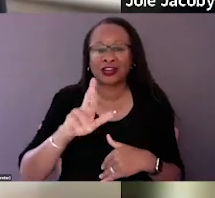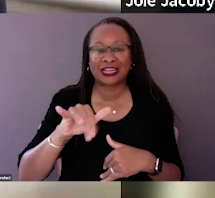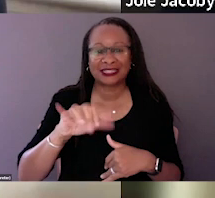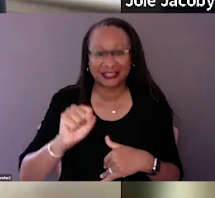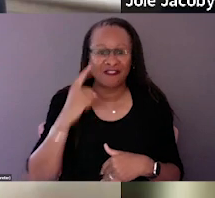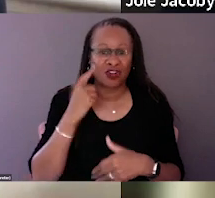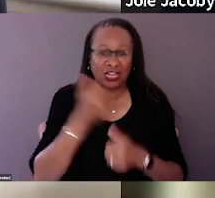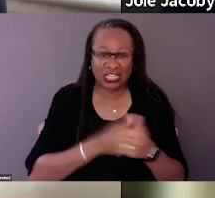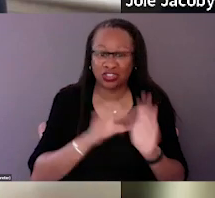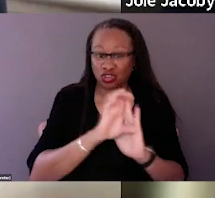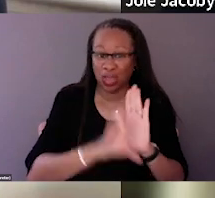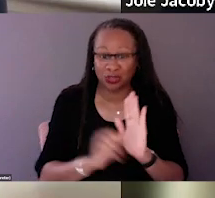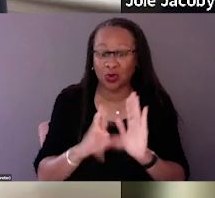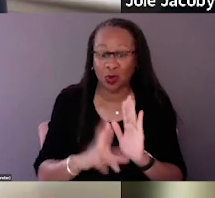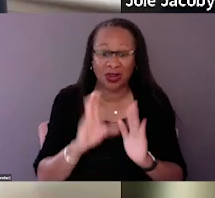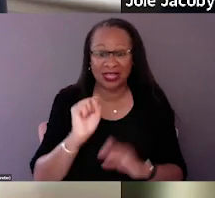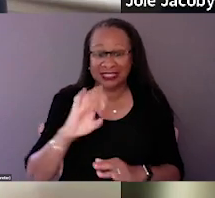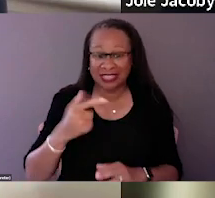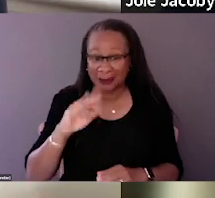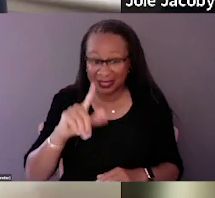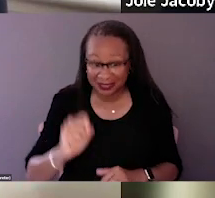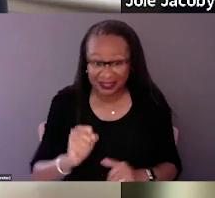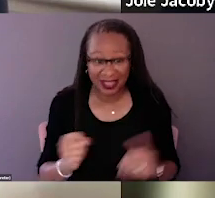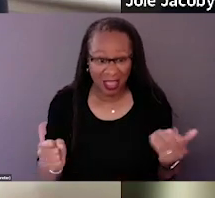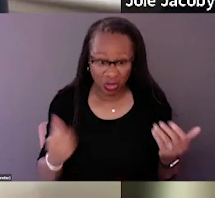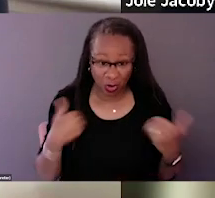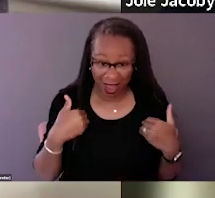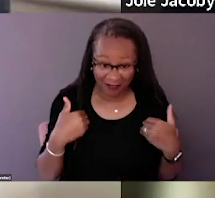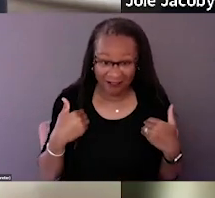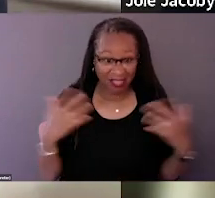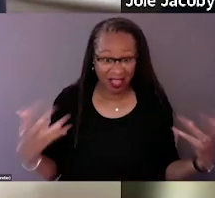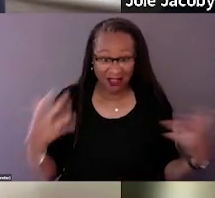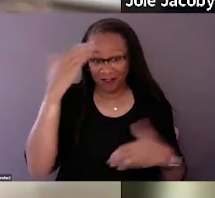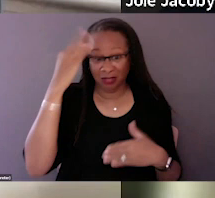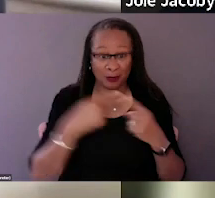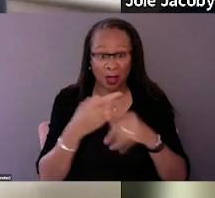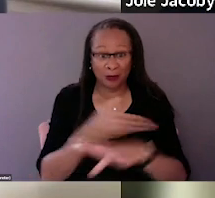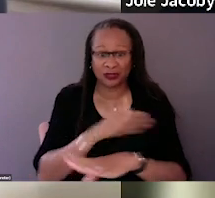Do you just have encyclopedic knowledge of music in your head as well or was that- No, that was a team effort. - Okay.